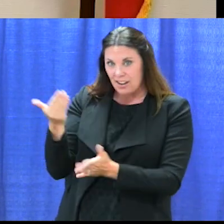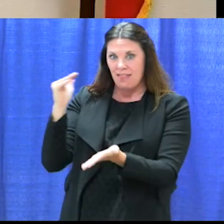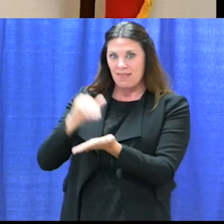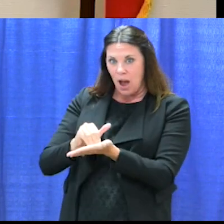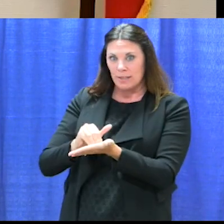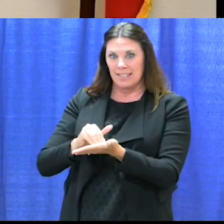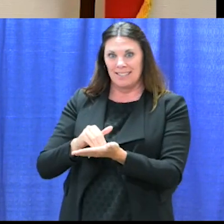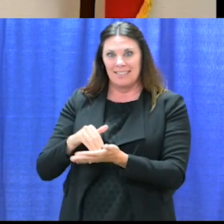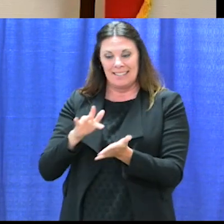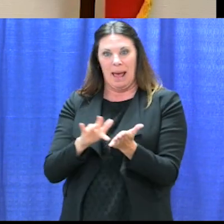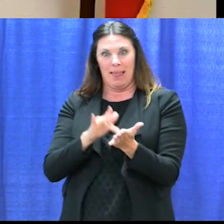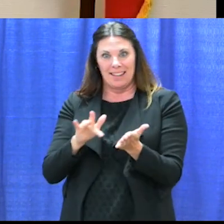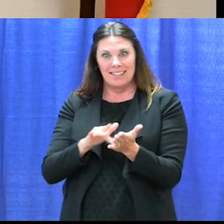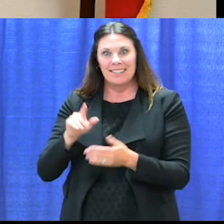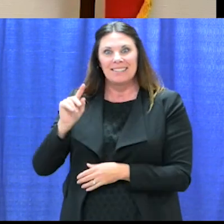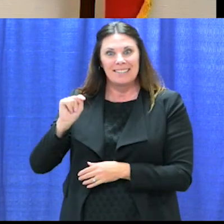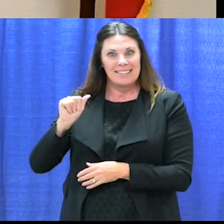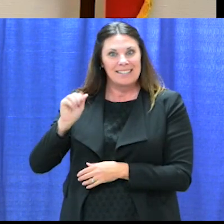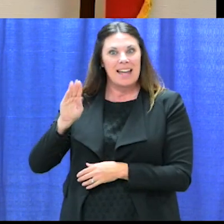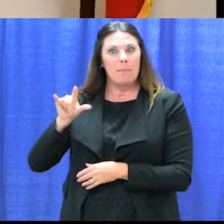We'll take a minute to hear from Sally Kay.